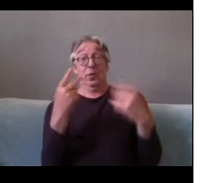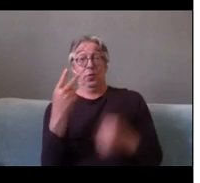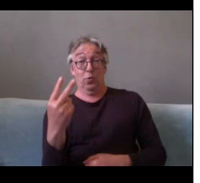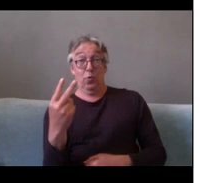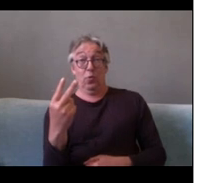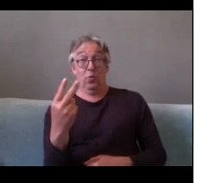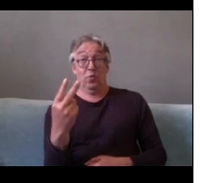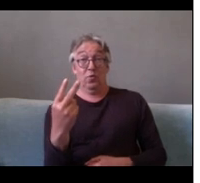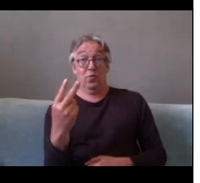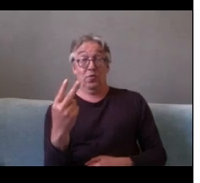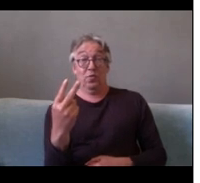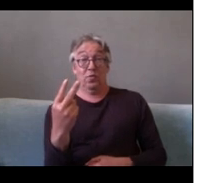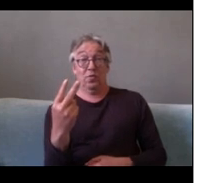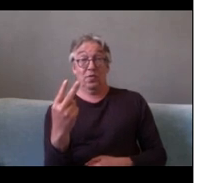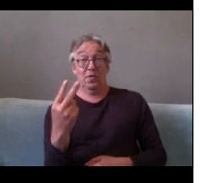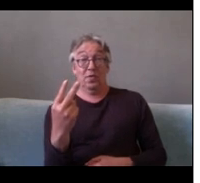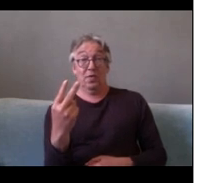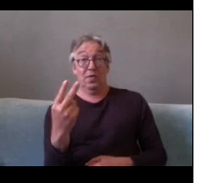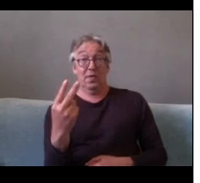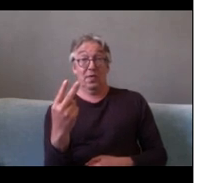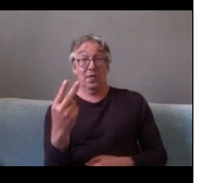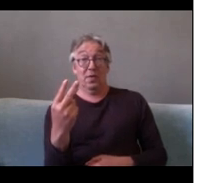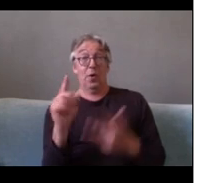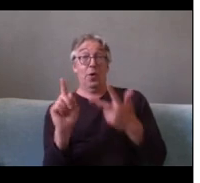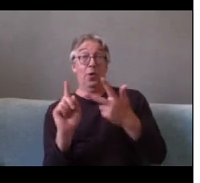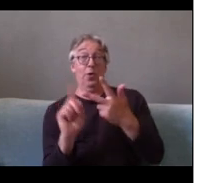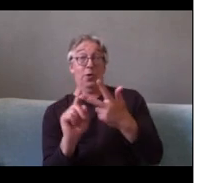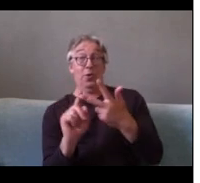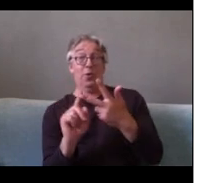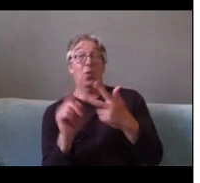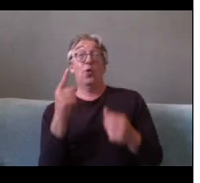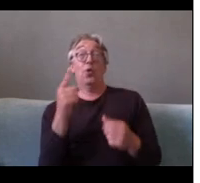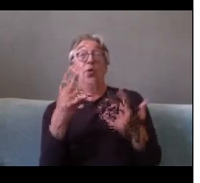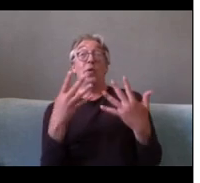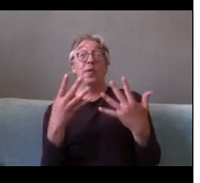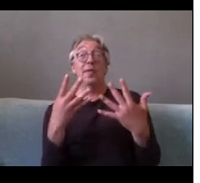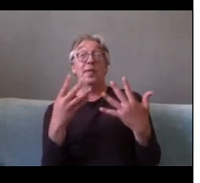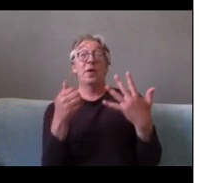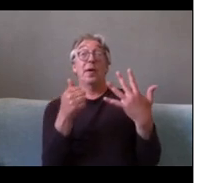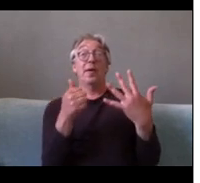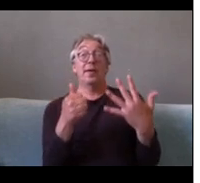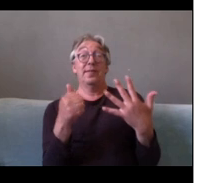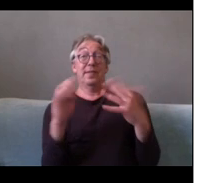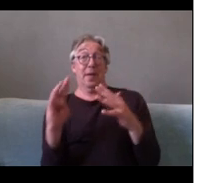The last one was done last year in August 2019.